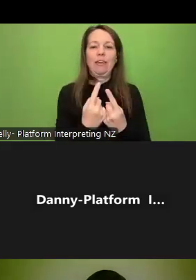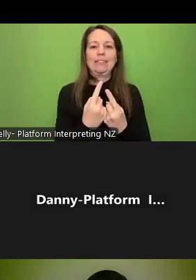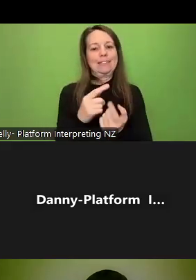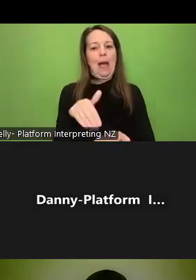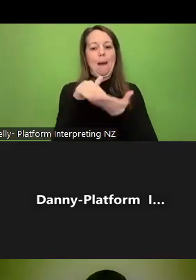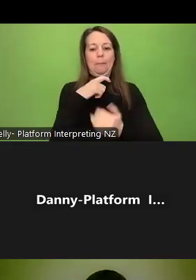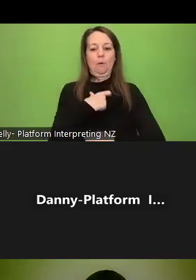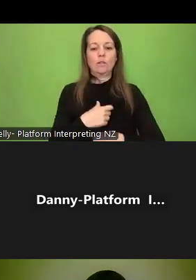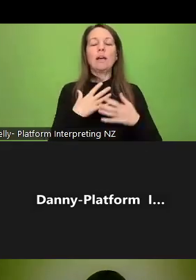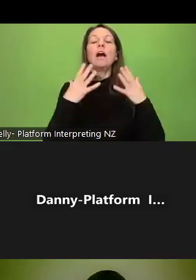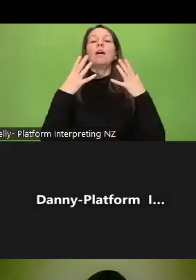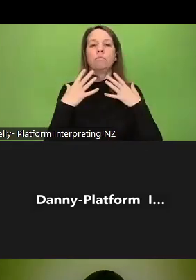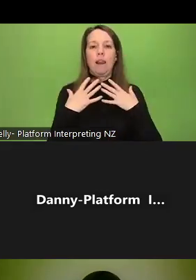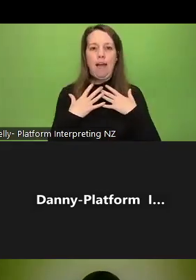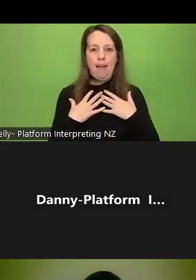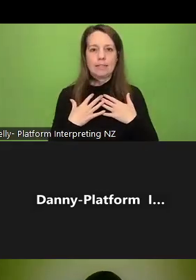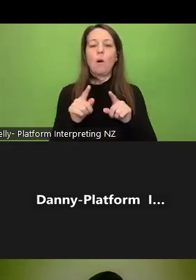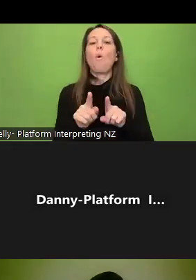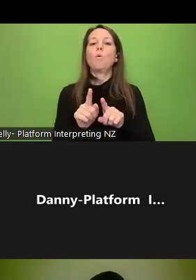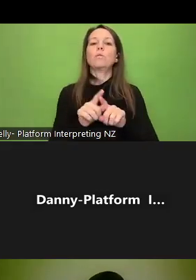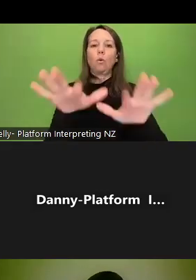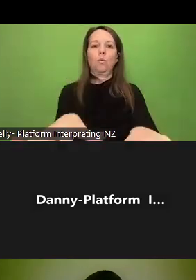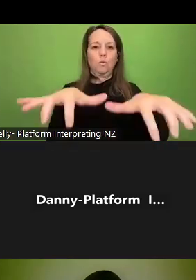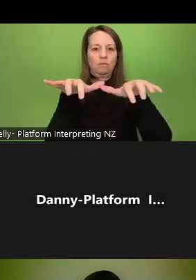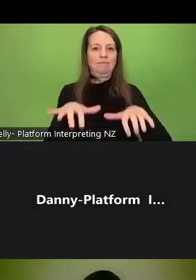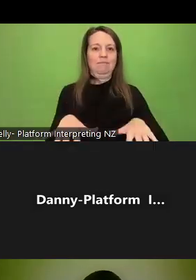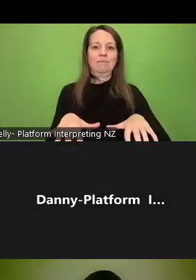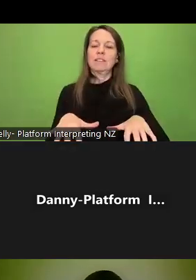that more rigid theater etiquette that can make shows so inaccessible.